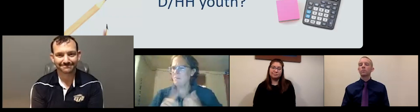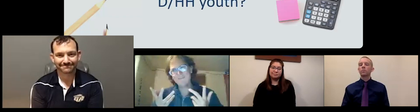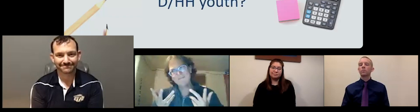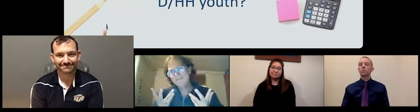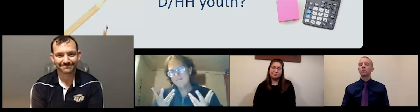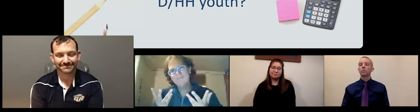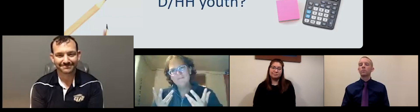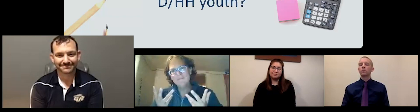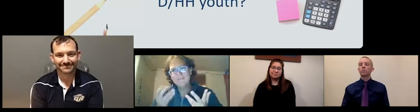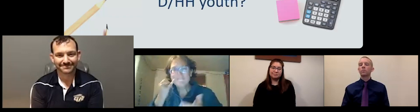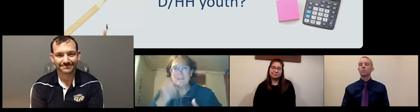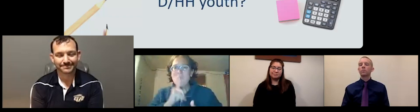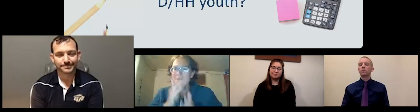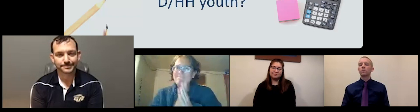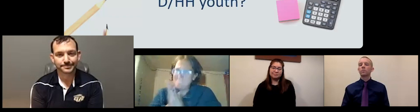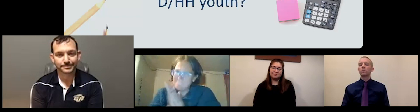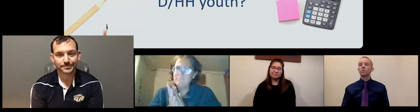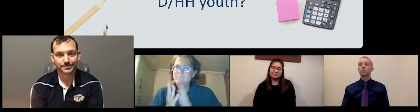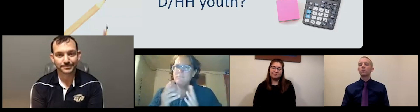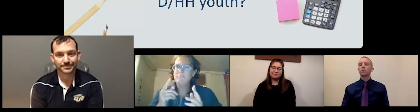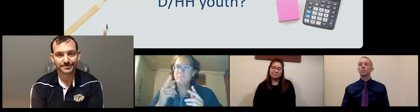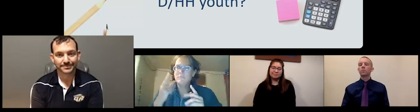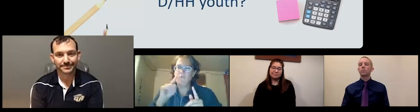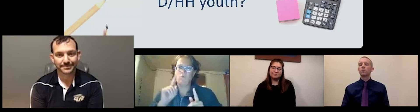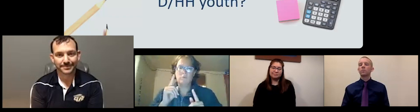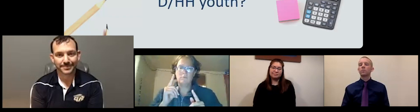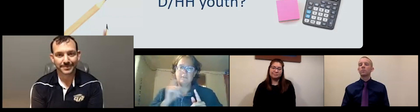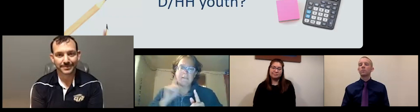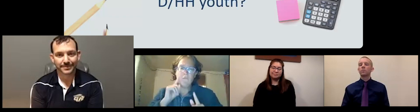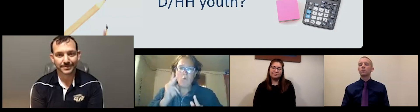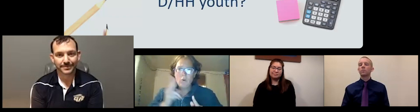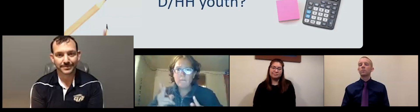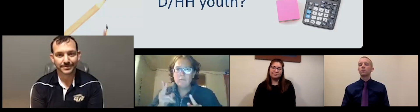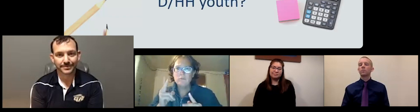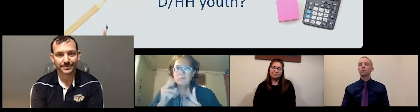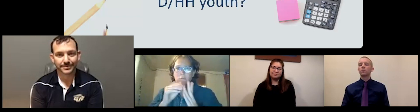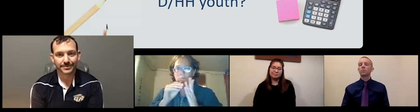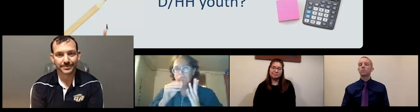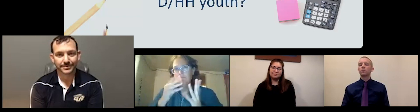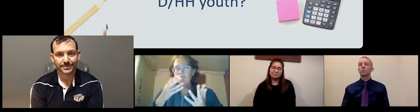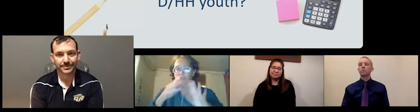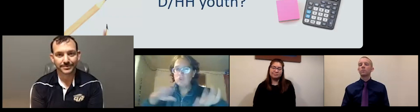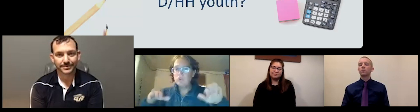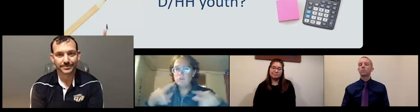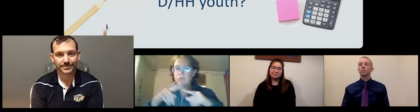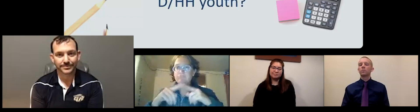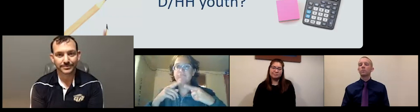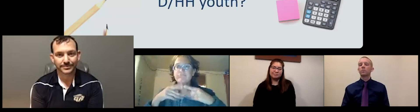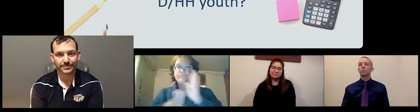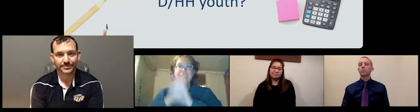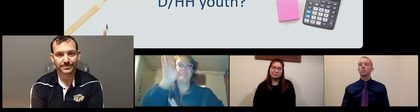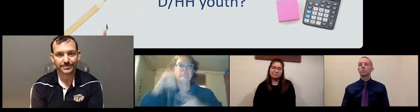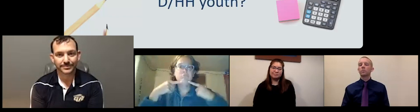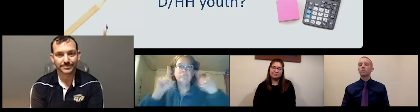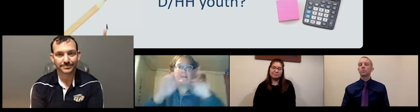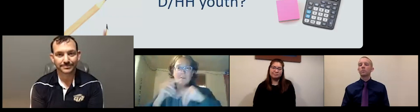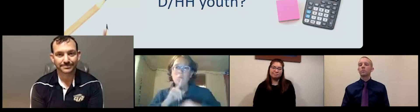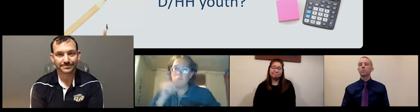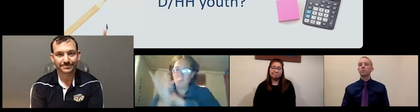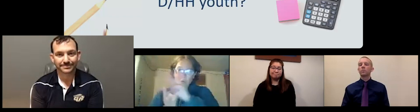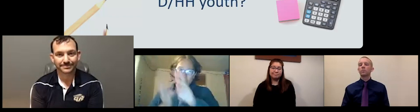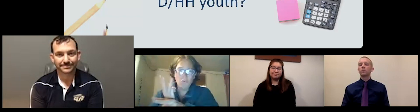if you’re really driven for deaf and hard of hearing children to succeed in the real world and